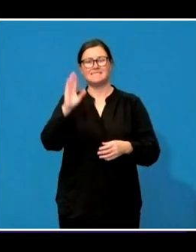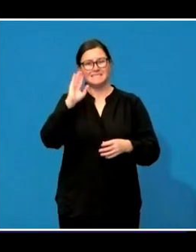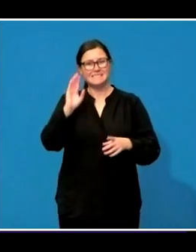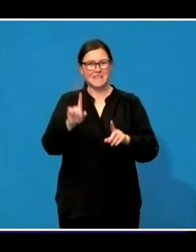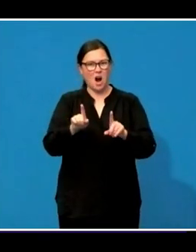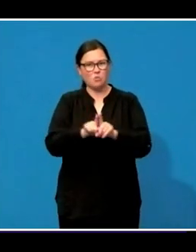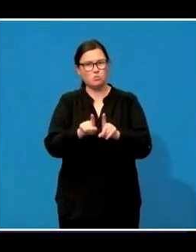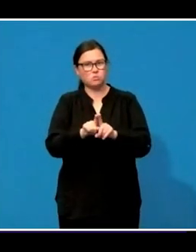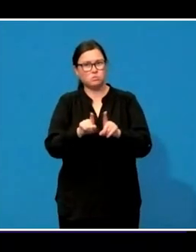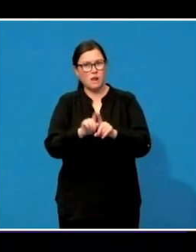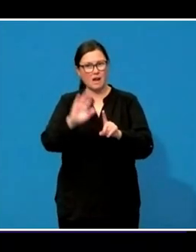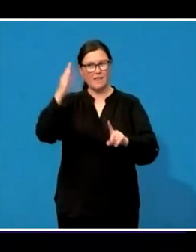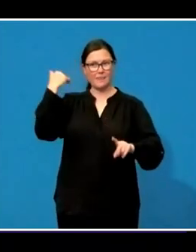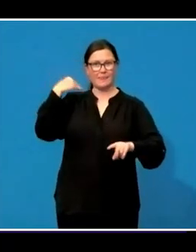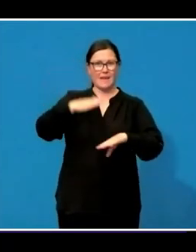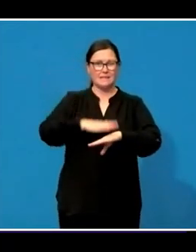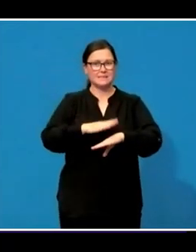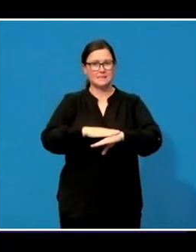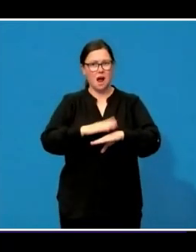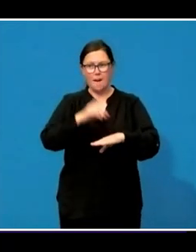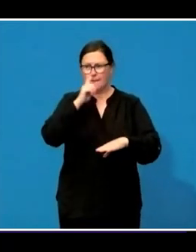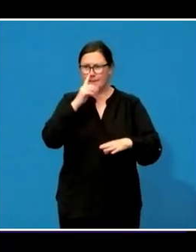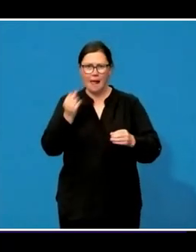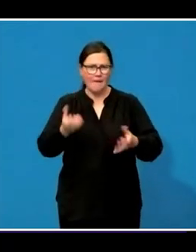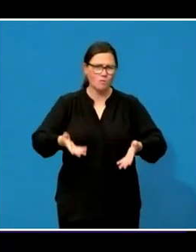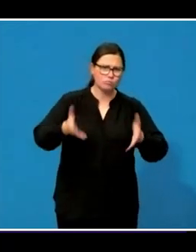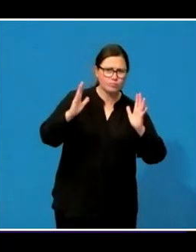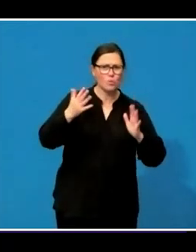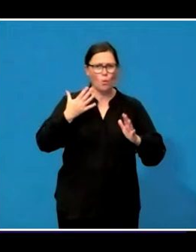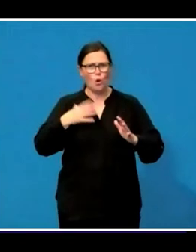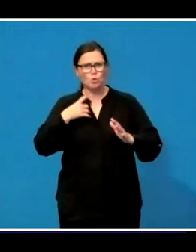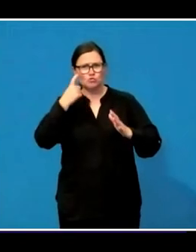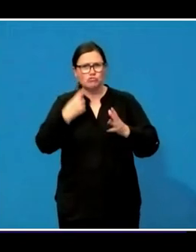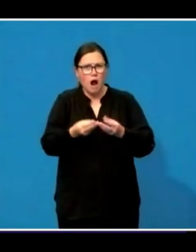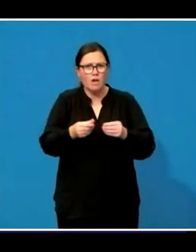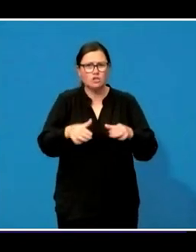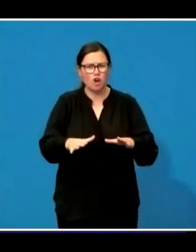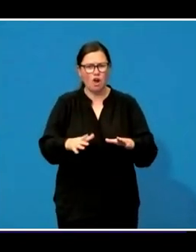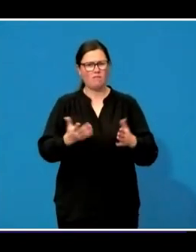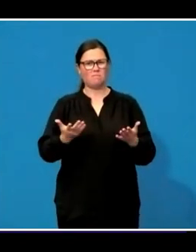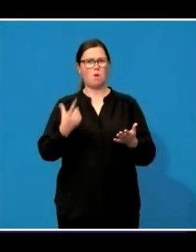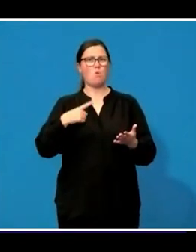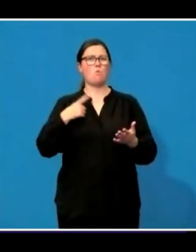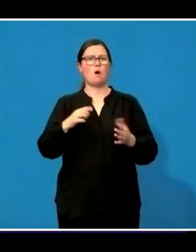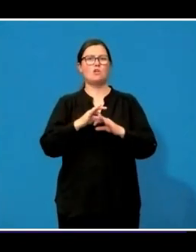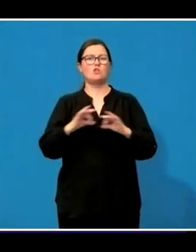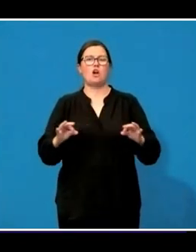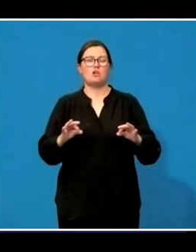that resolution. Why didn't it happen? JOAN: There was an initial amount of funding provided to the